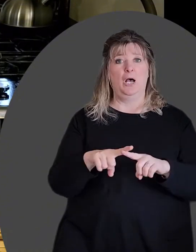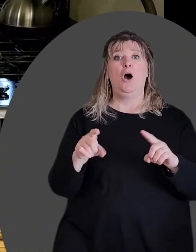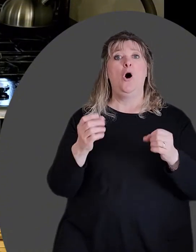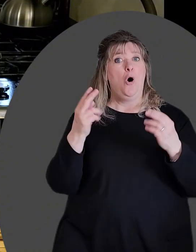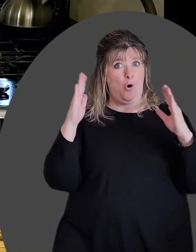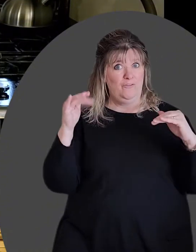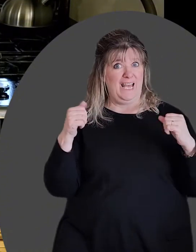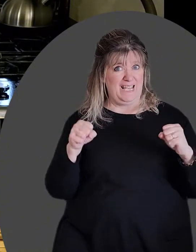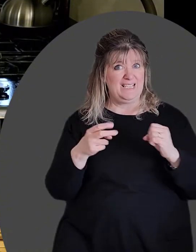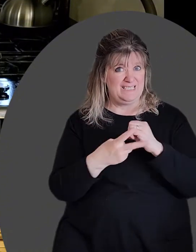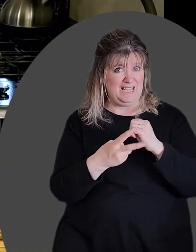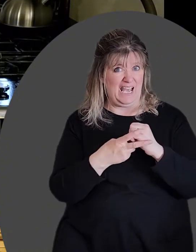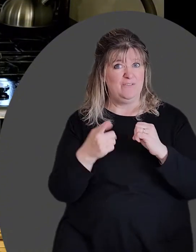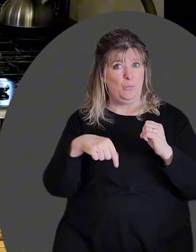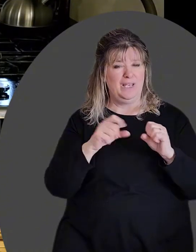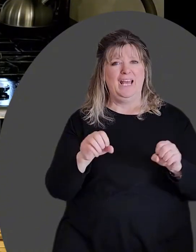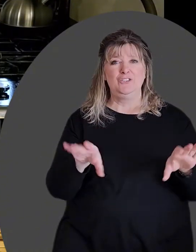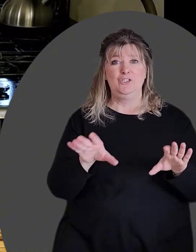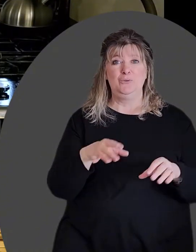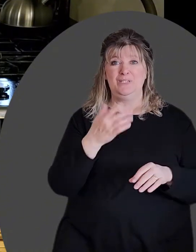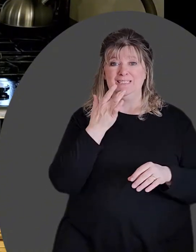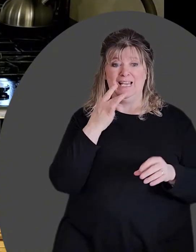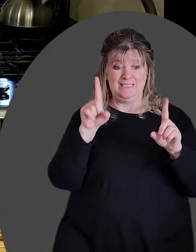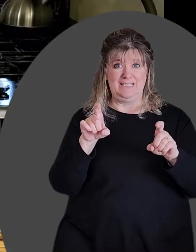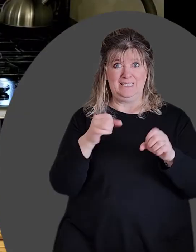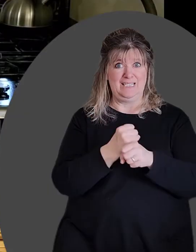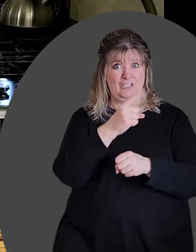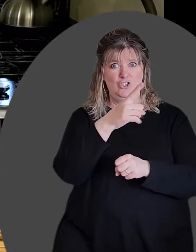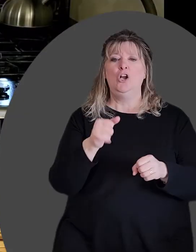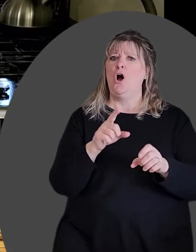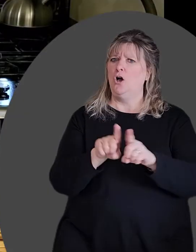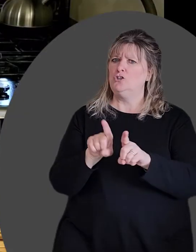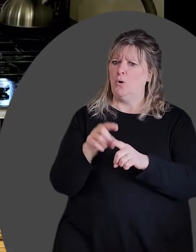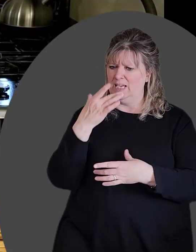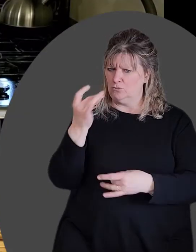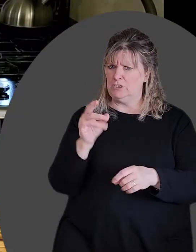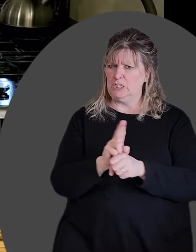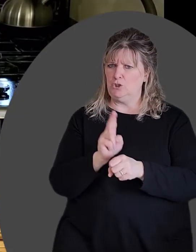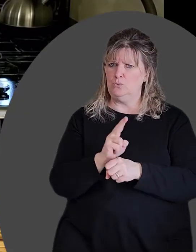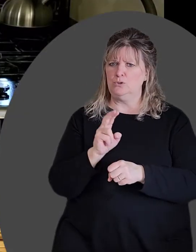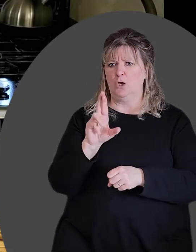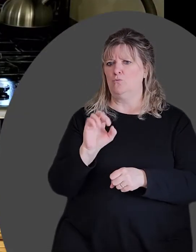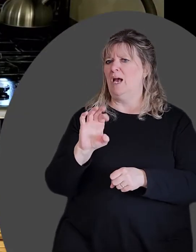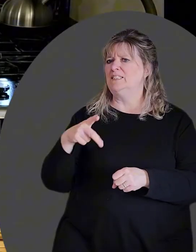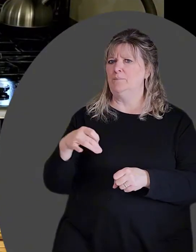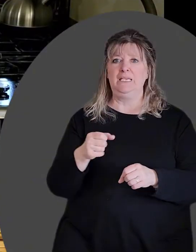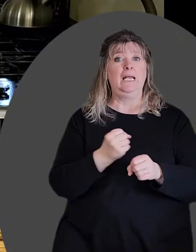and maybe we can do a taste test next year it would also be interesting to use a recipe next year